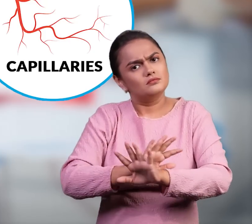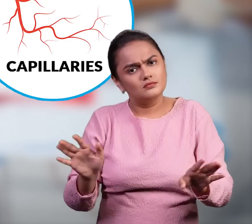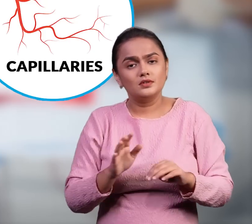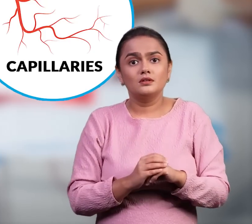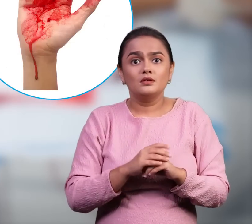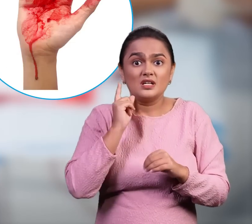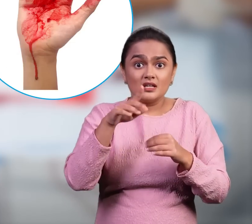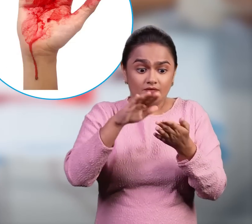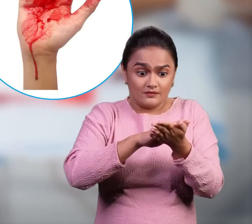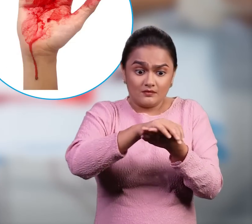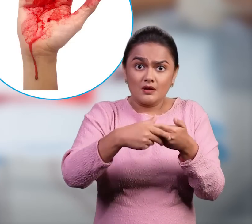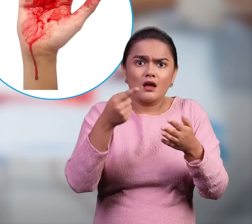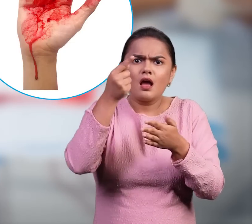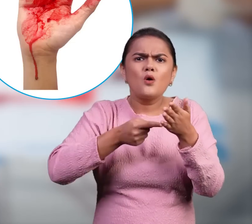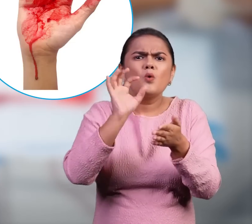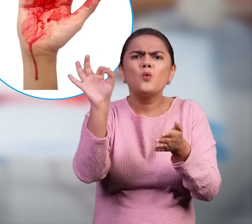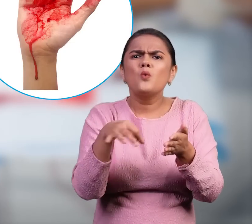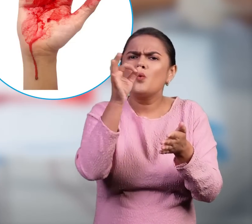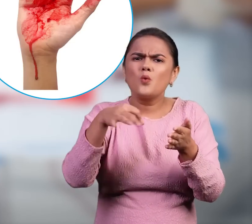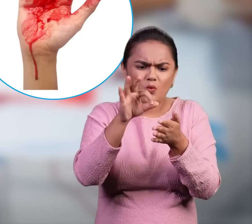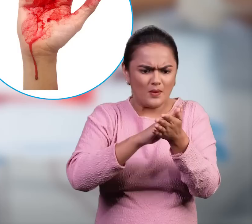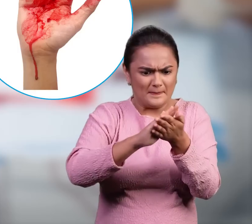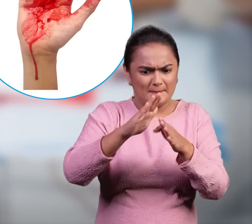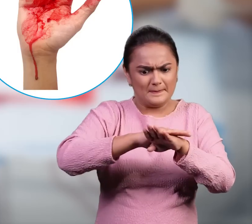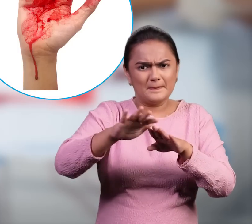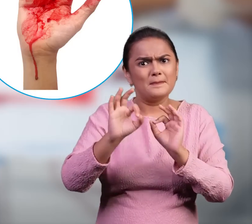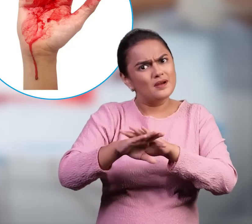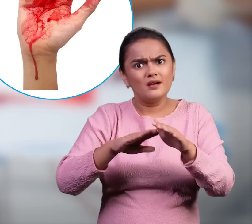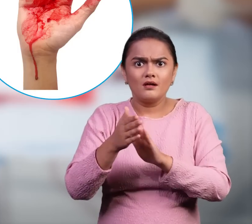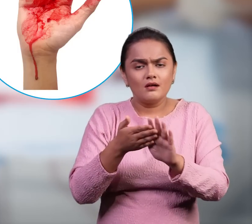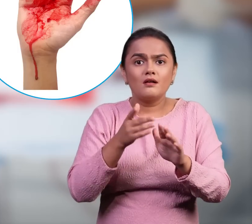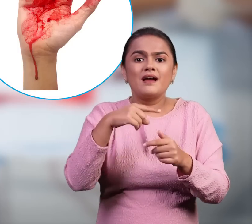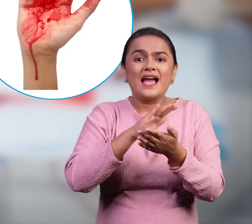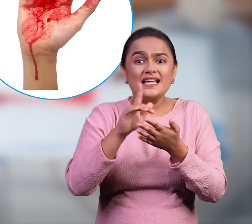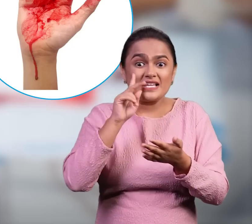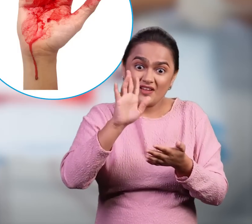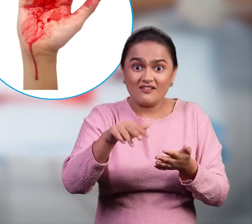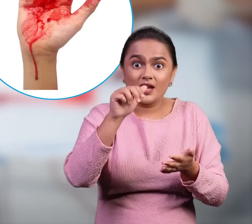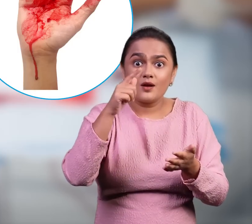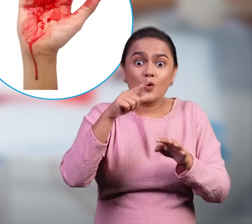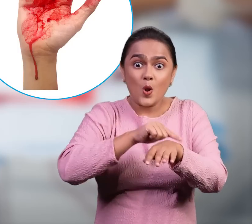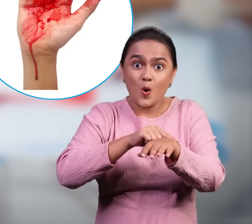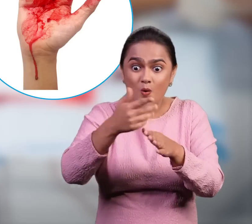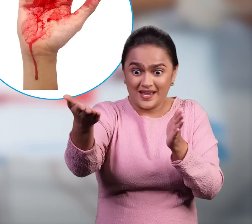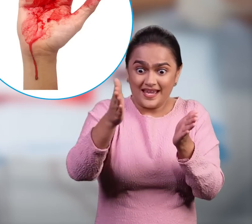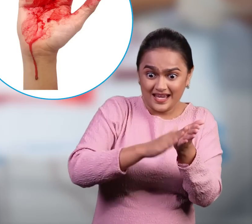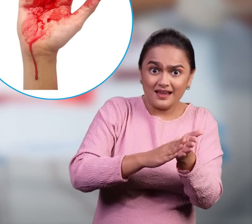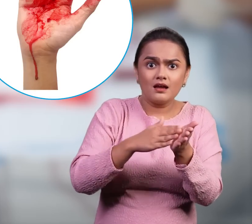If your skin is intact and blood falls on it, the virus cannot be absorbed.